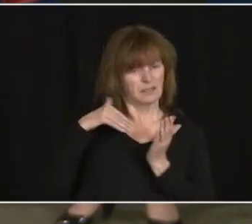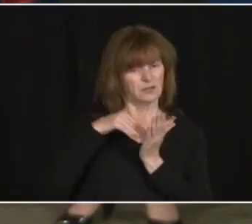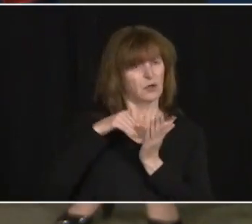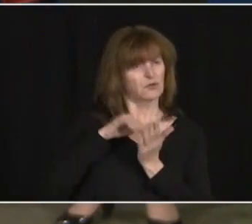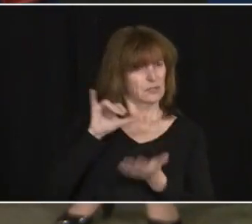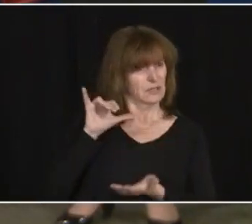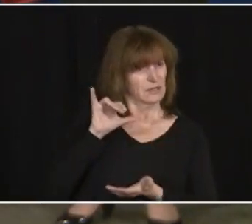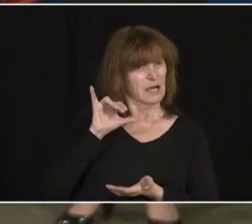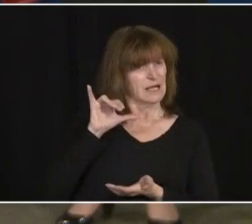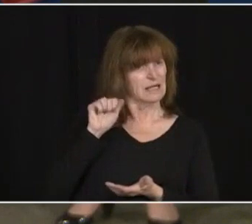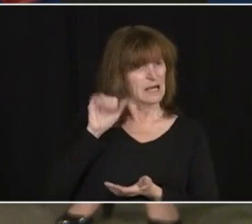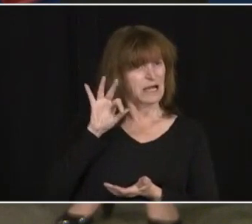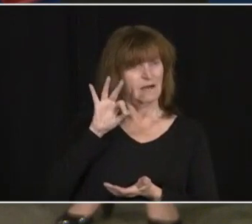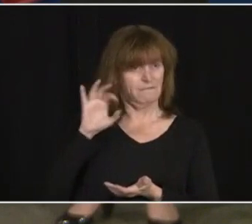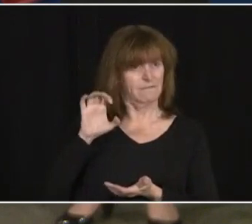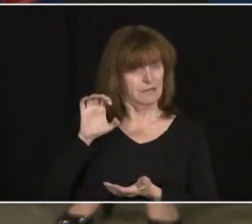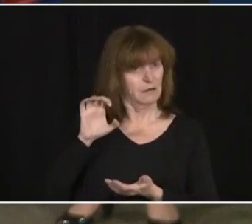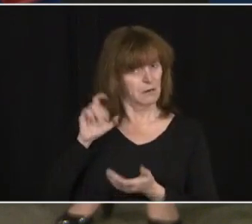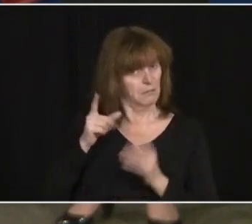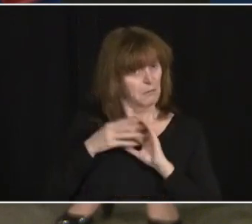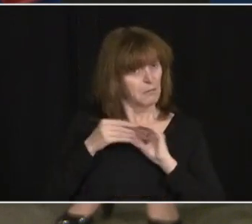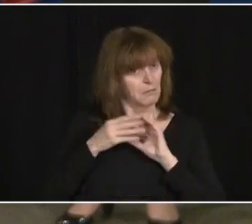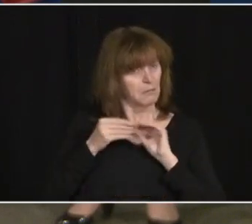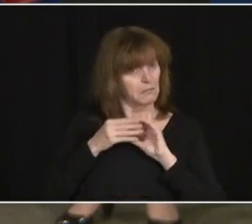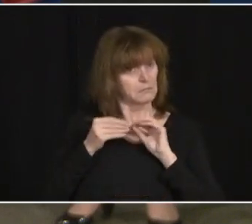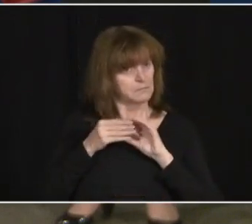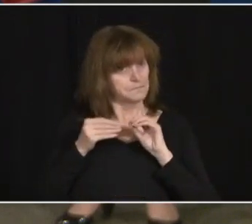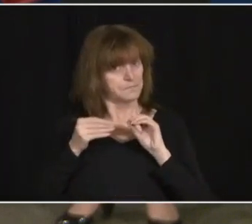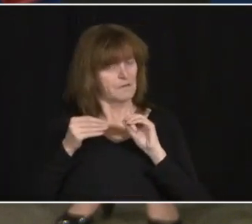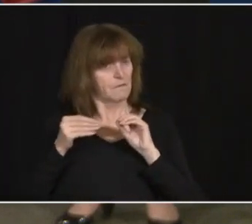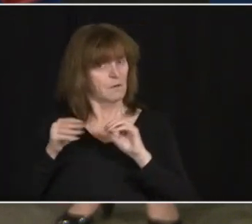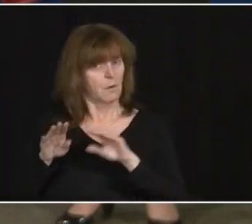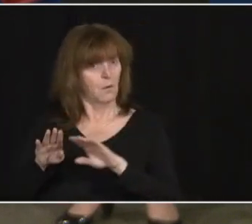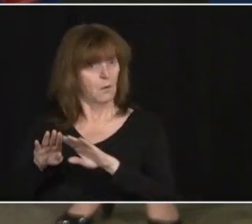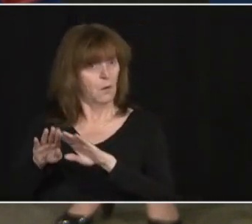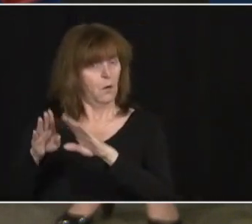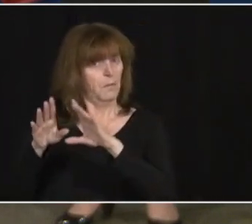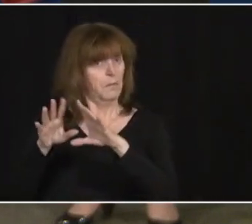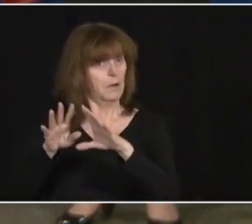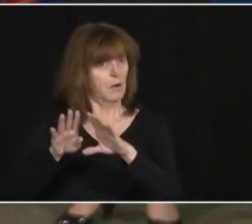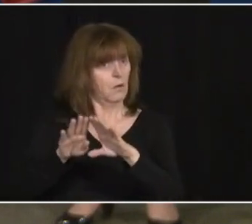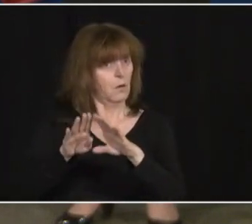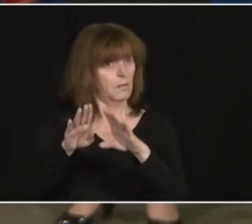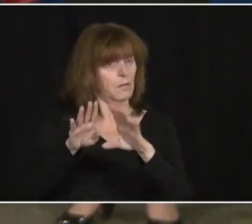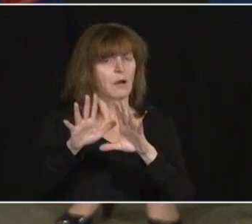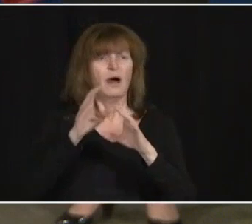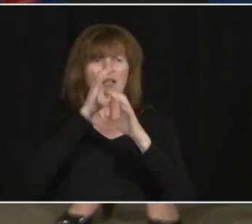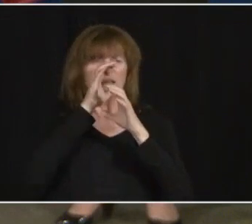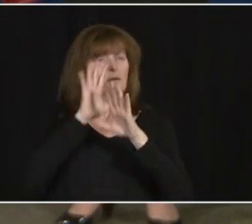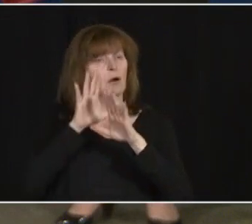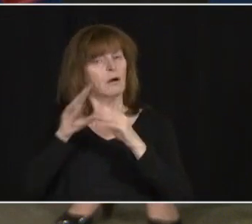get lifted it's it's going to be very hard to go back and impose them again. But we have heard from other public